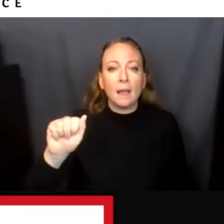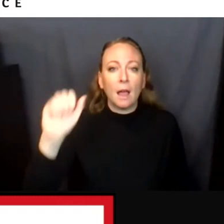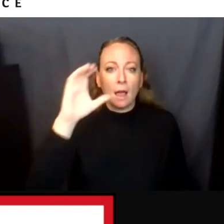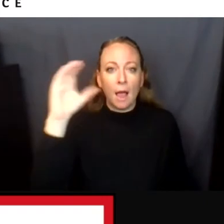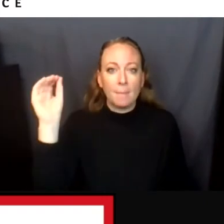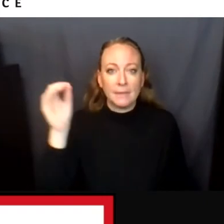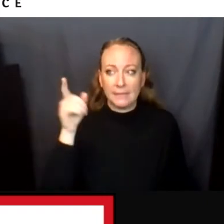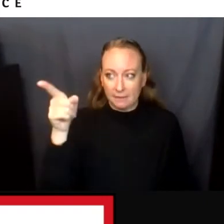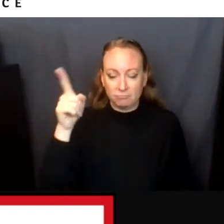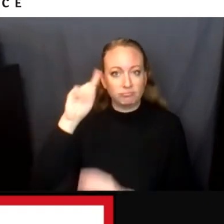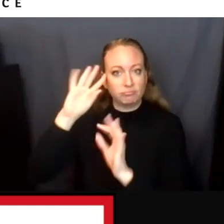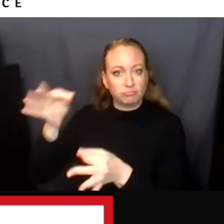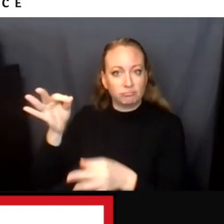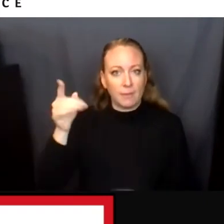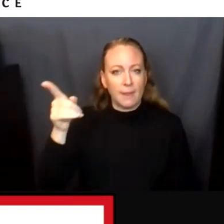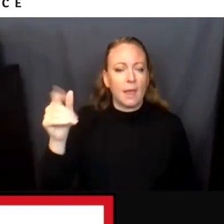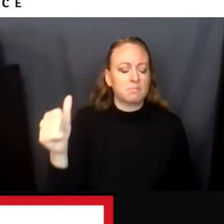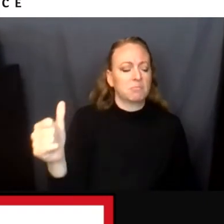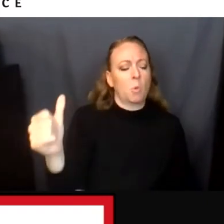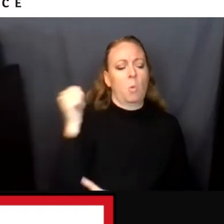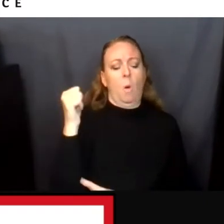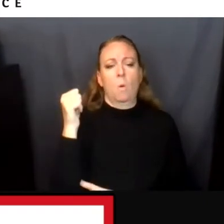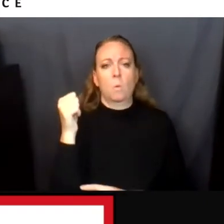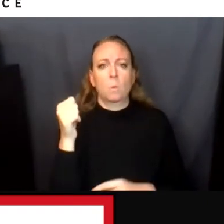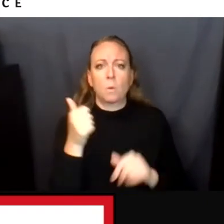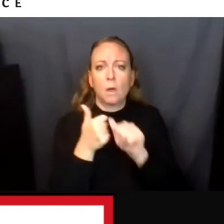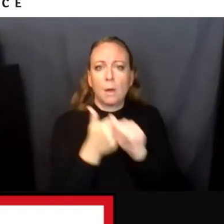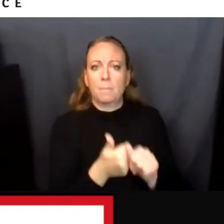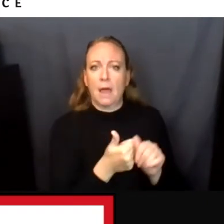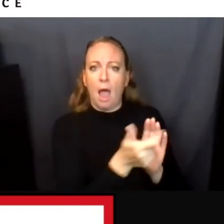they weren't going to comply with ADA